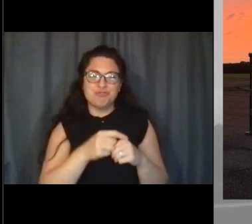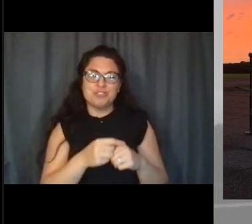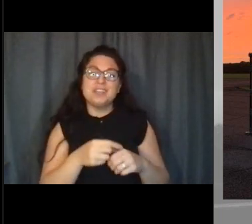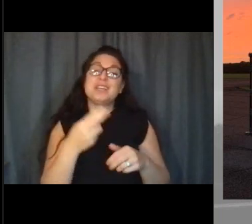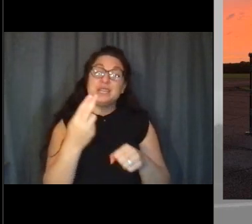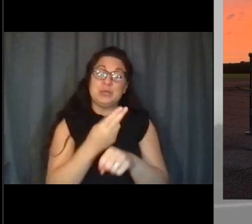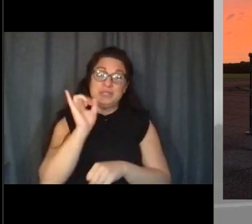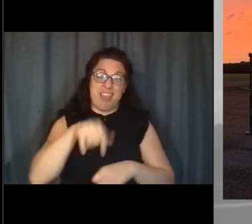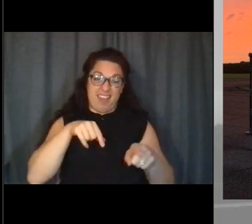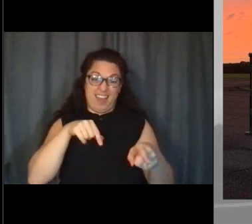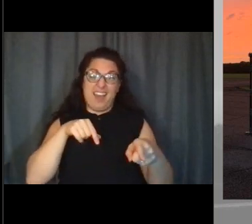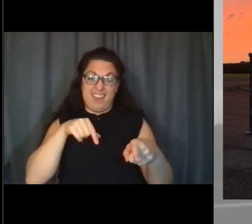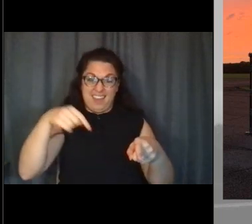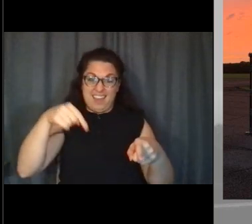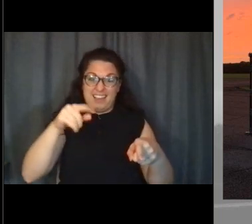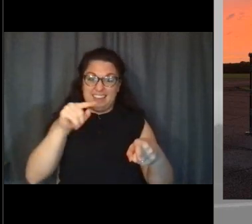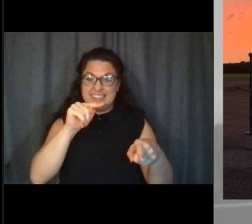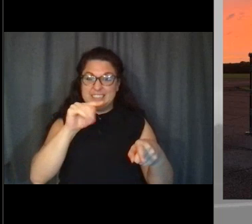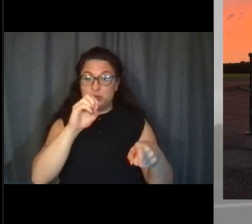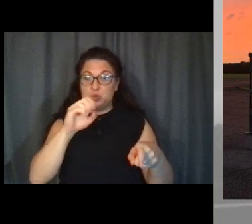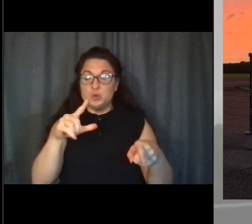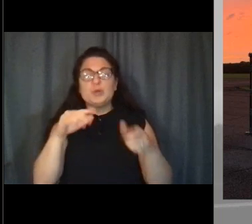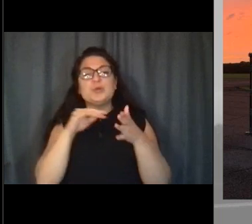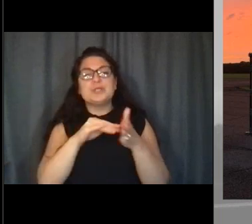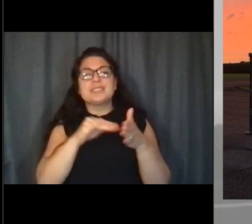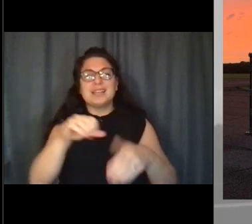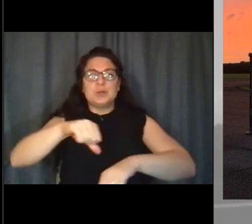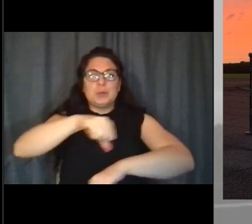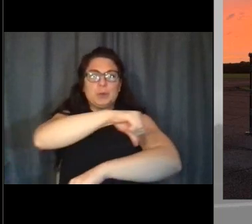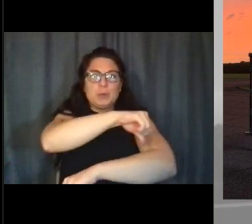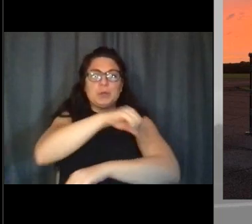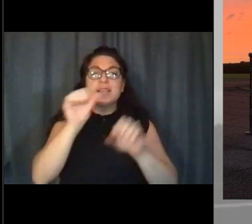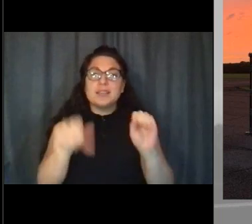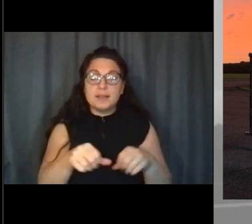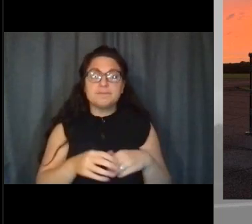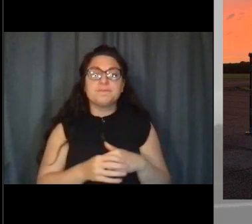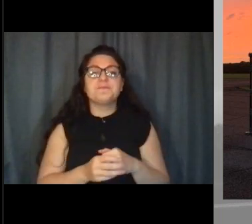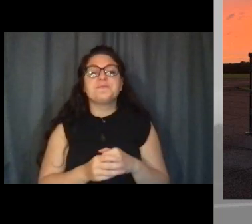And they're very, very useful vehicles. They've got a platform essentially